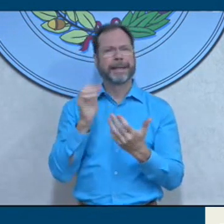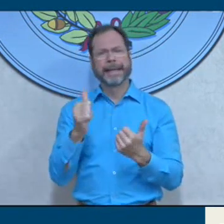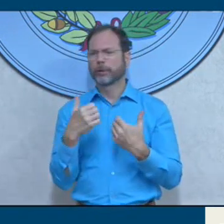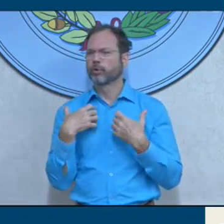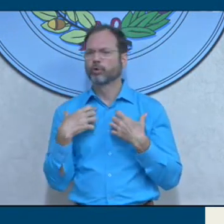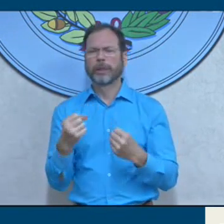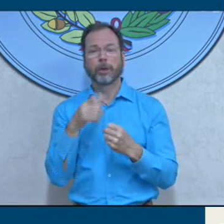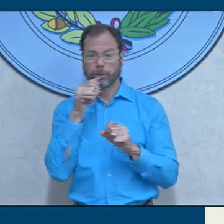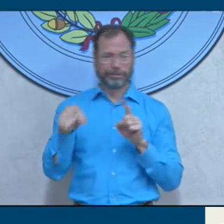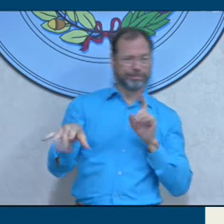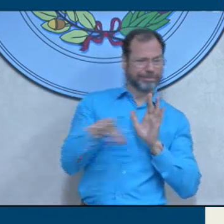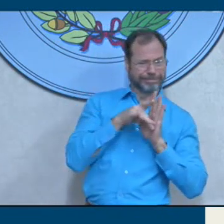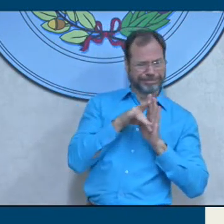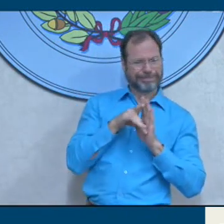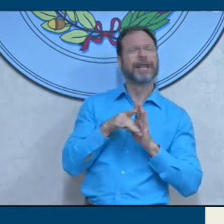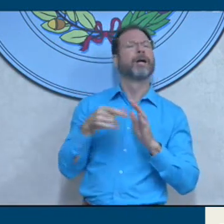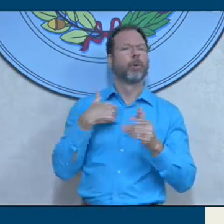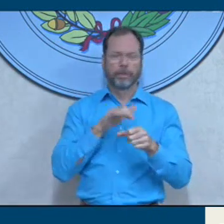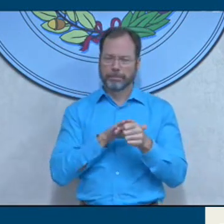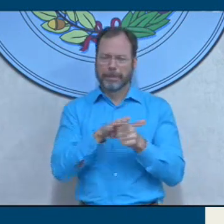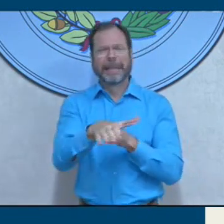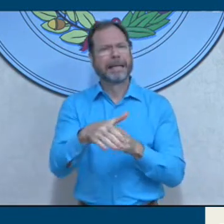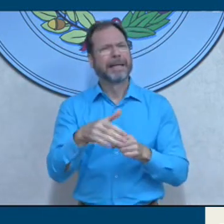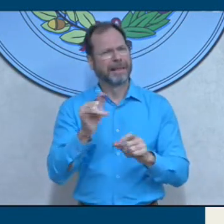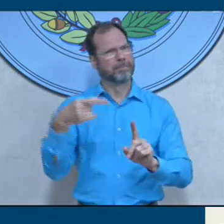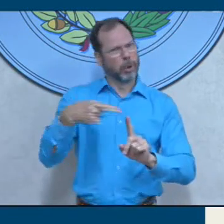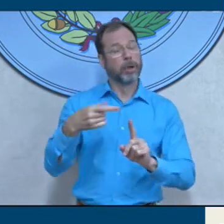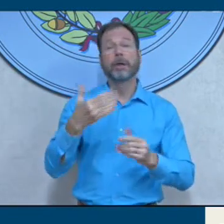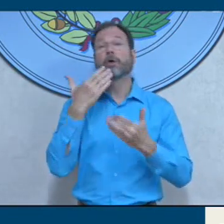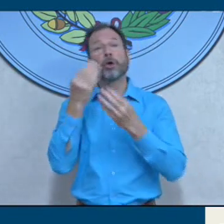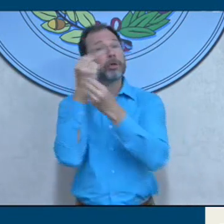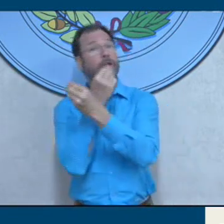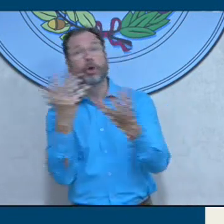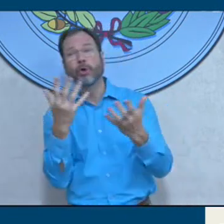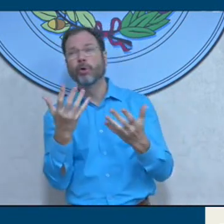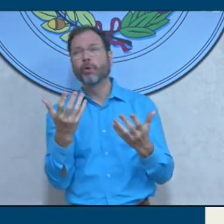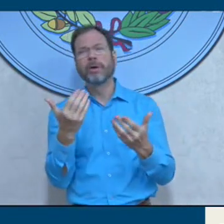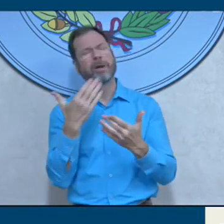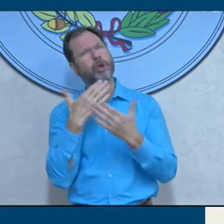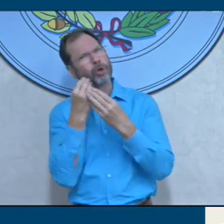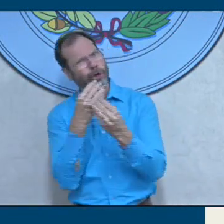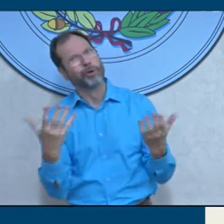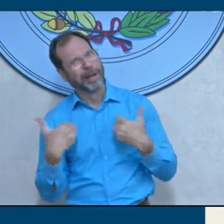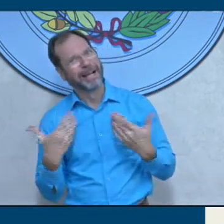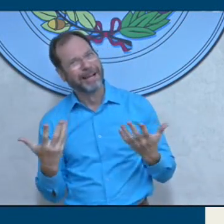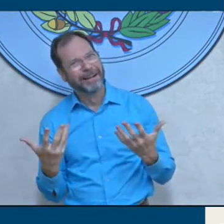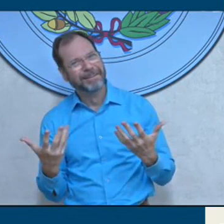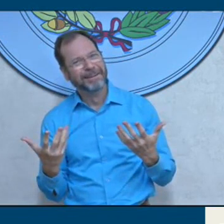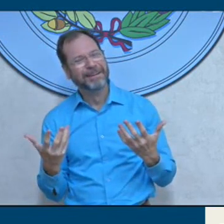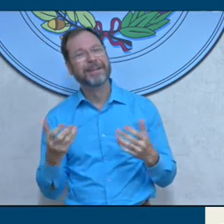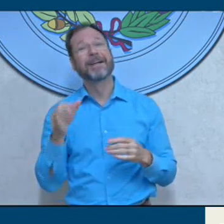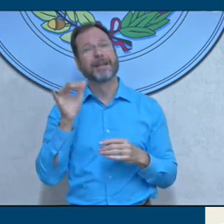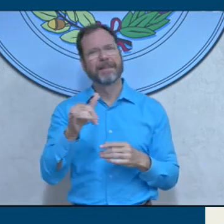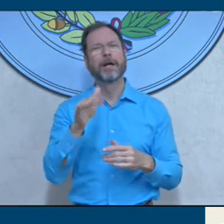HOSPITAL CAPACITY. AND OUR ABILITY TO MAKE SURE. THAT WE ARE GOING TO BE ABLE TO TREAT ANYBODY TEST POSITIVE FOR